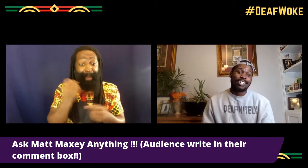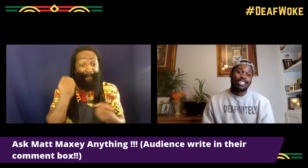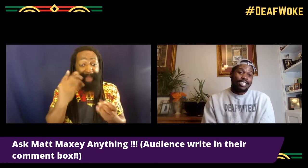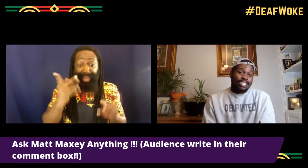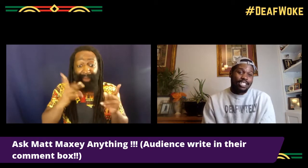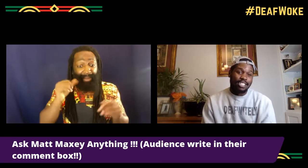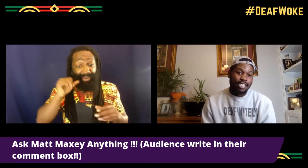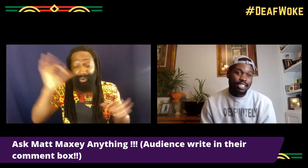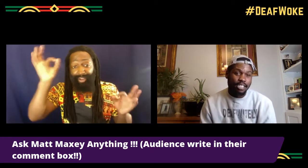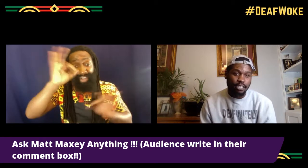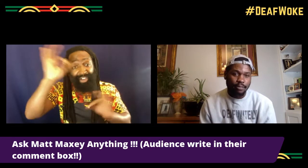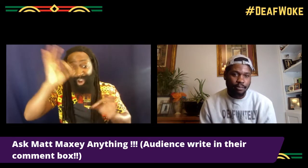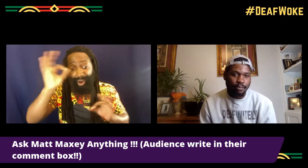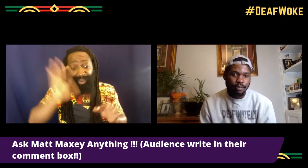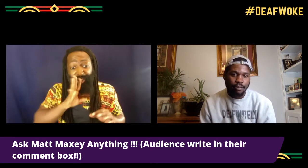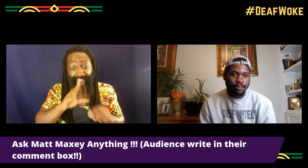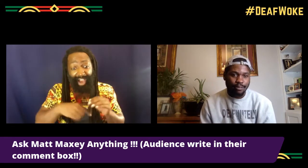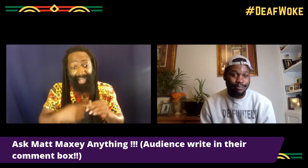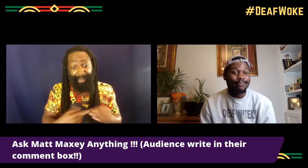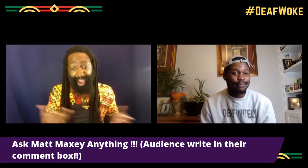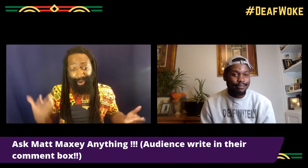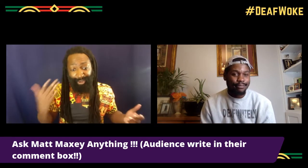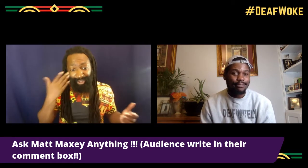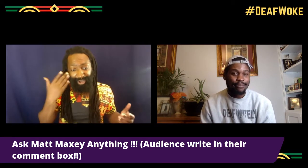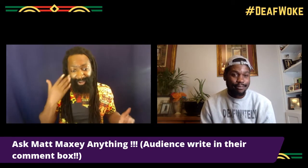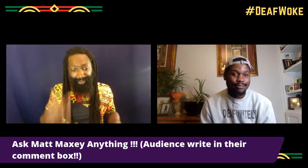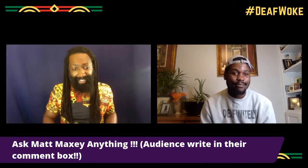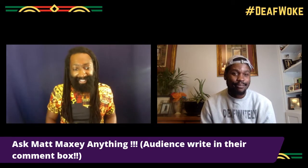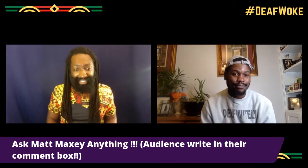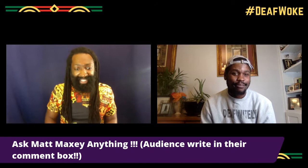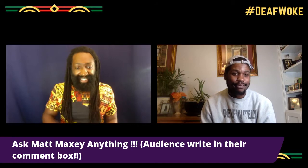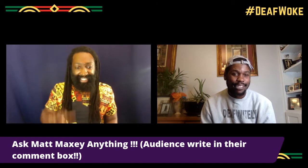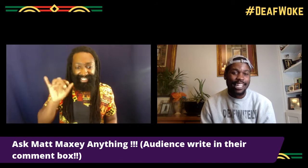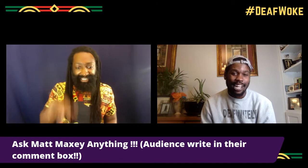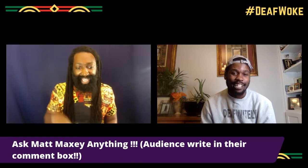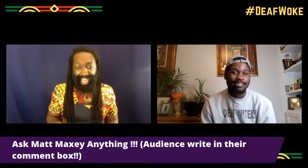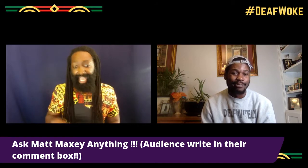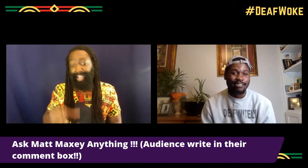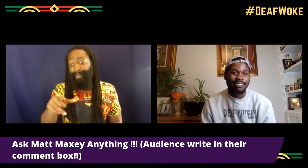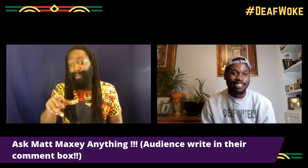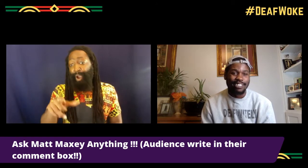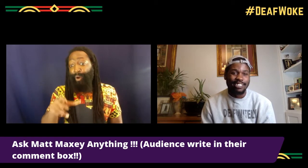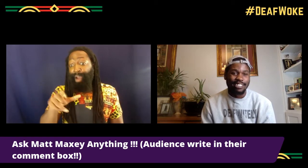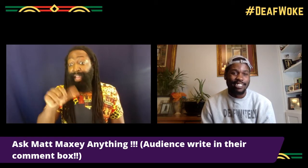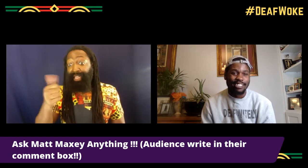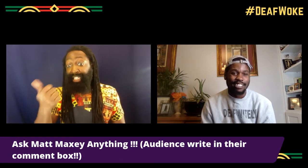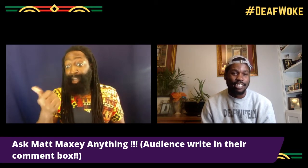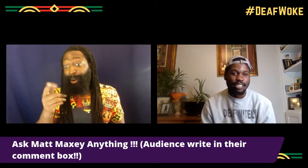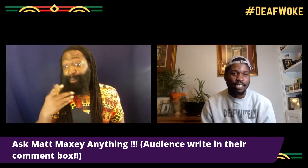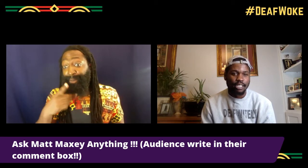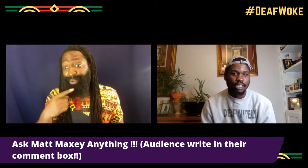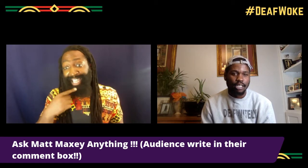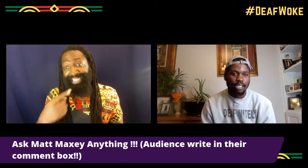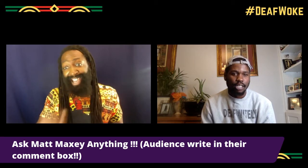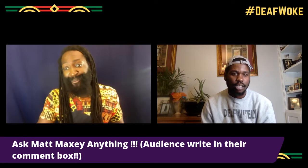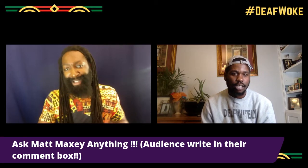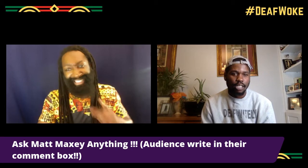keep on educating, right. So many people don't even know what we're talking about to begin with. So, that's important.